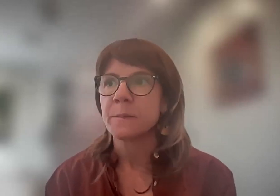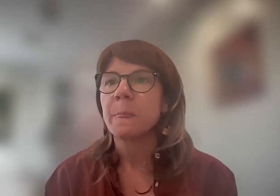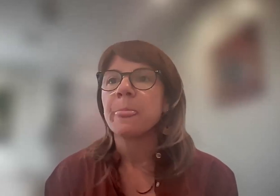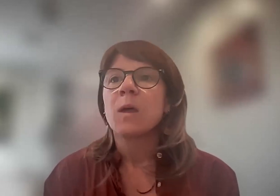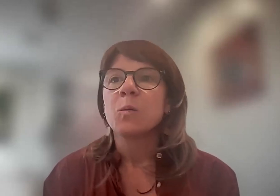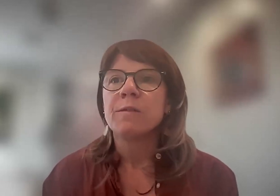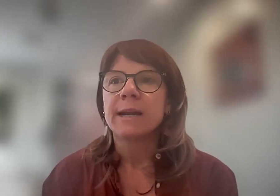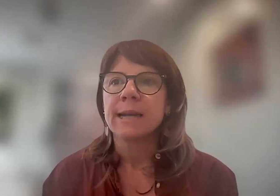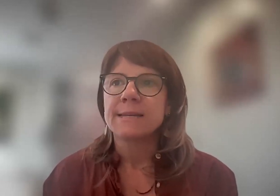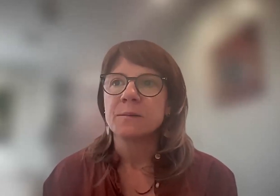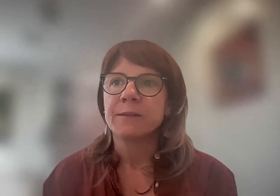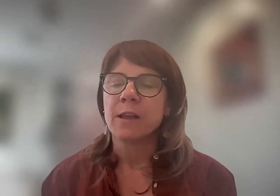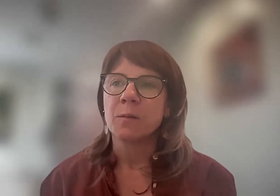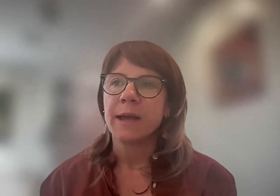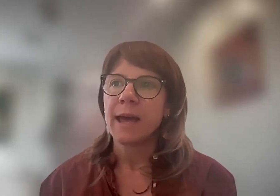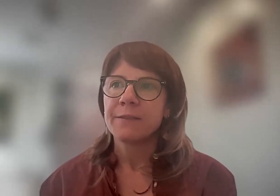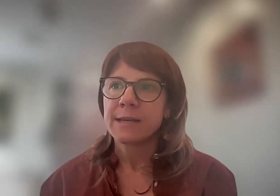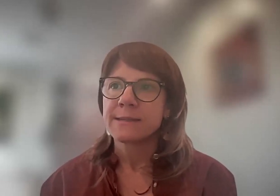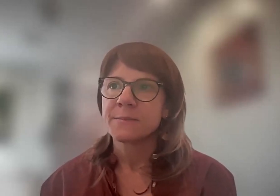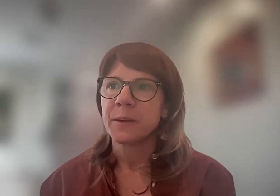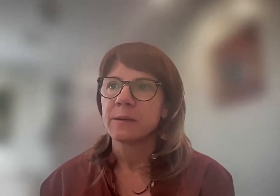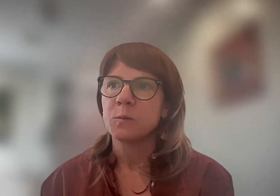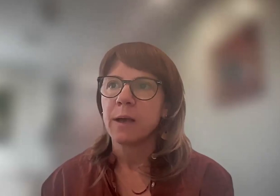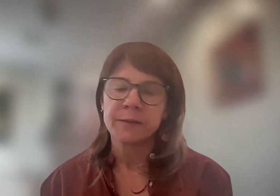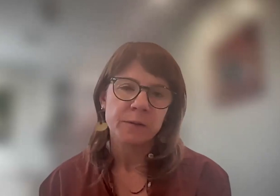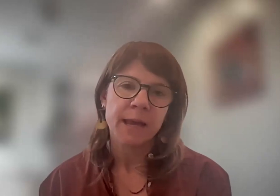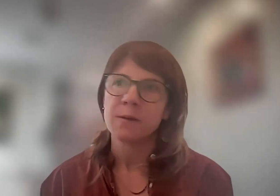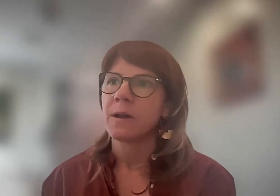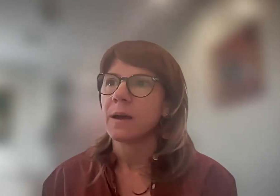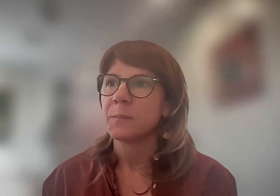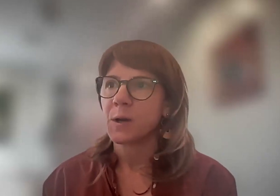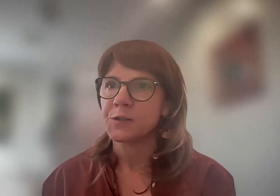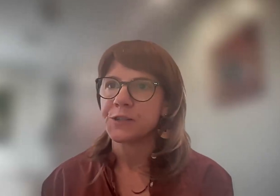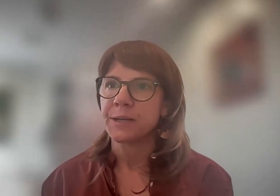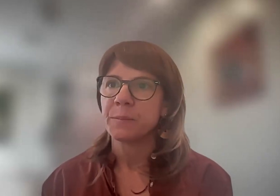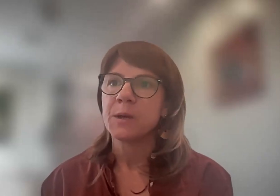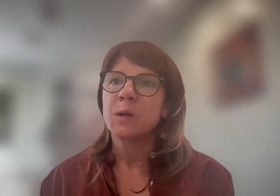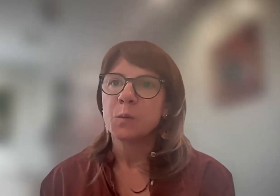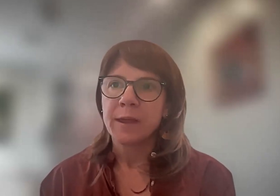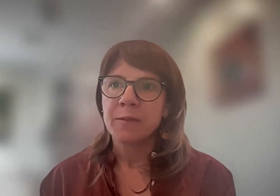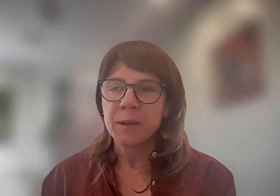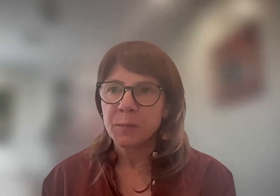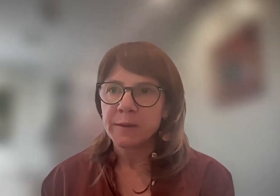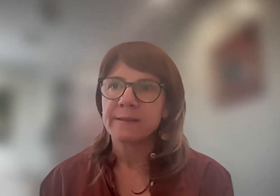long way ahead of us, but we also count on partnership with people with disabilities and deaf people and their